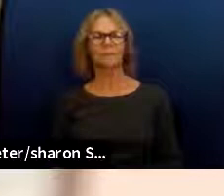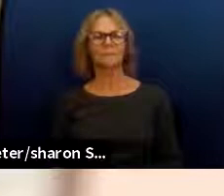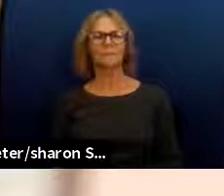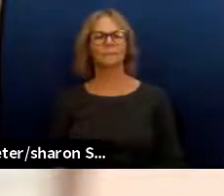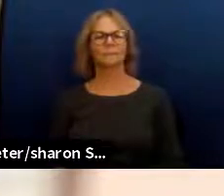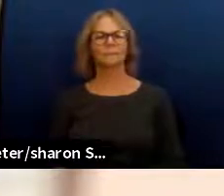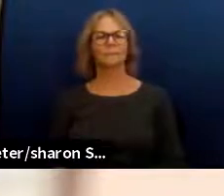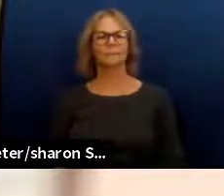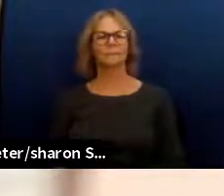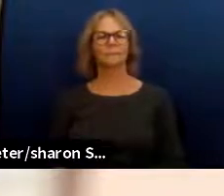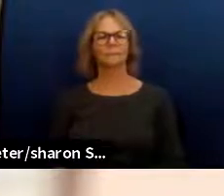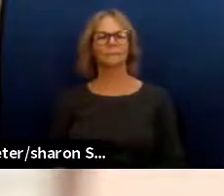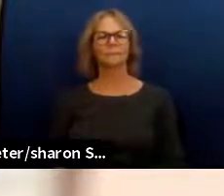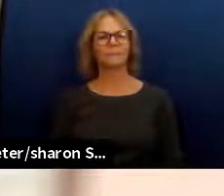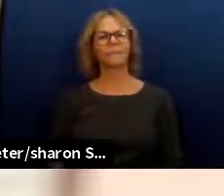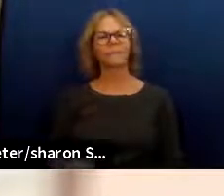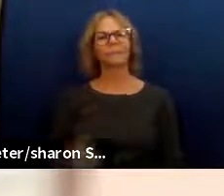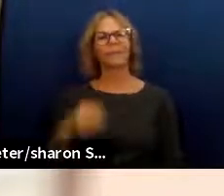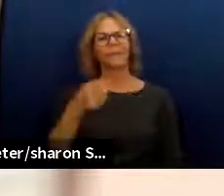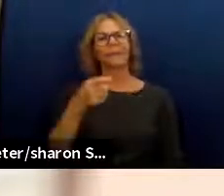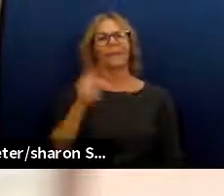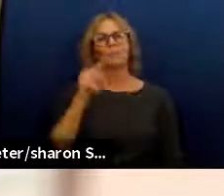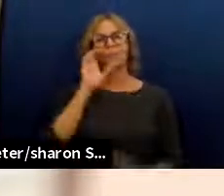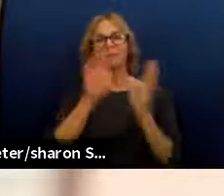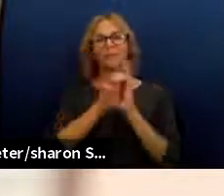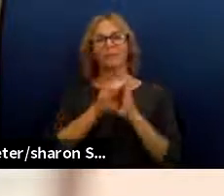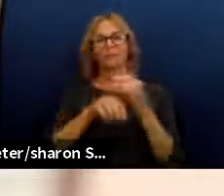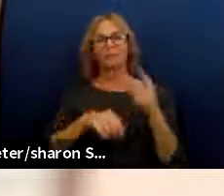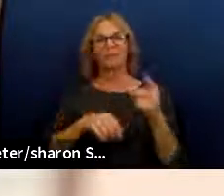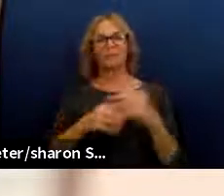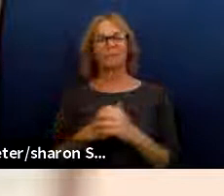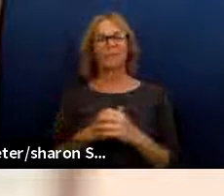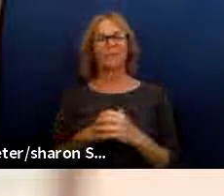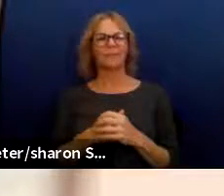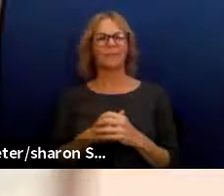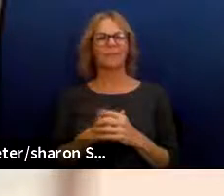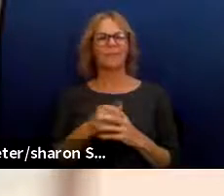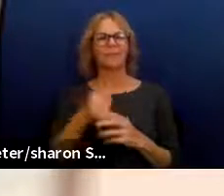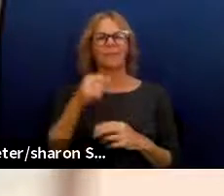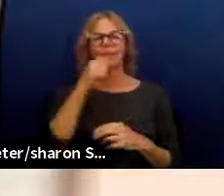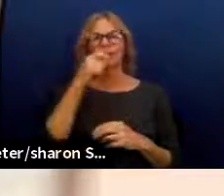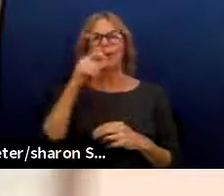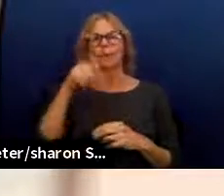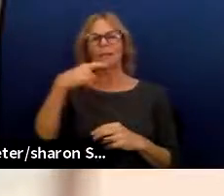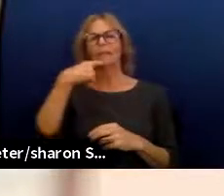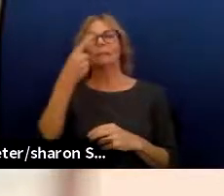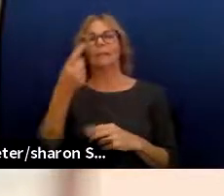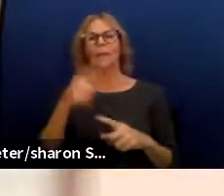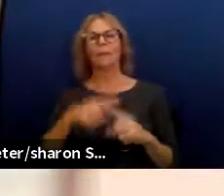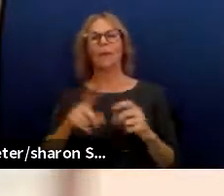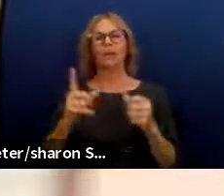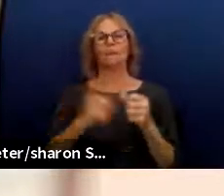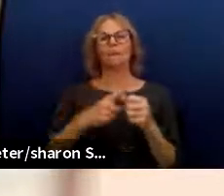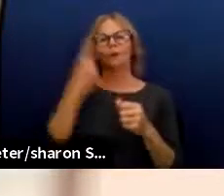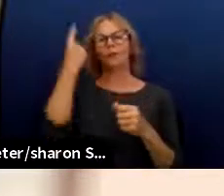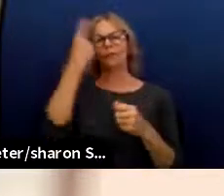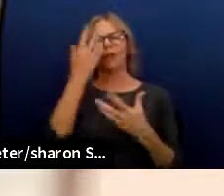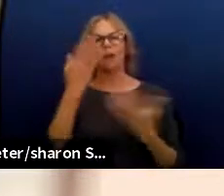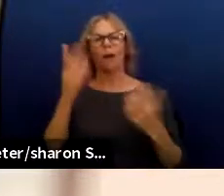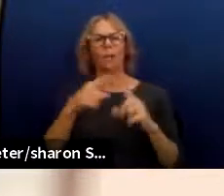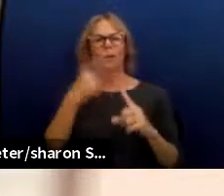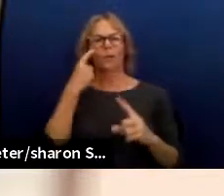Looking at the image, no one has to say this out loud. But what's your first thought? When you see this image? Are you thinking that